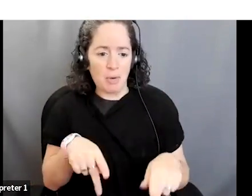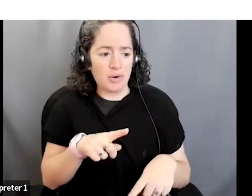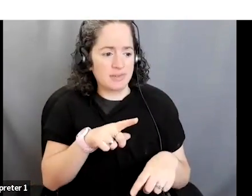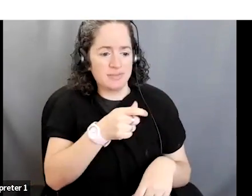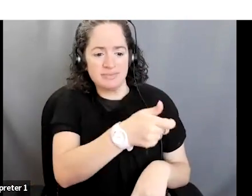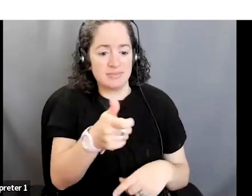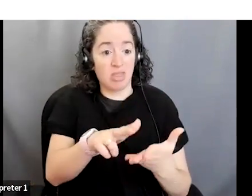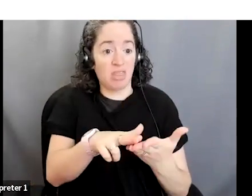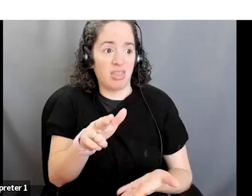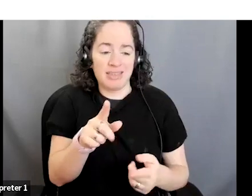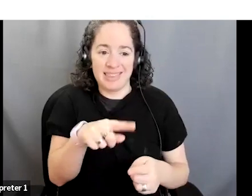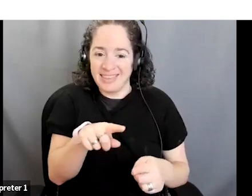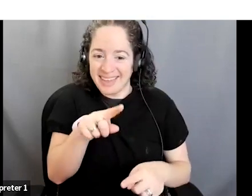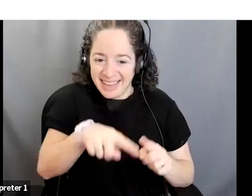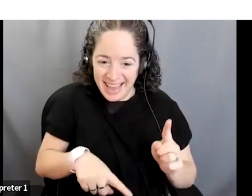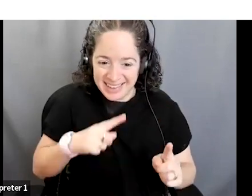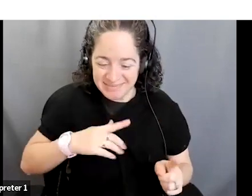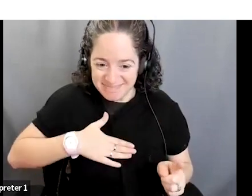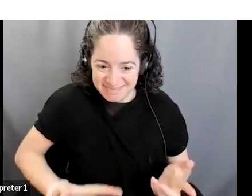and they are not bound by any of that.